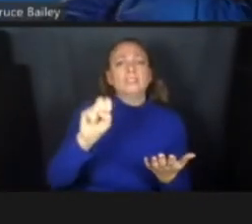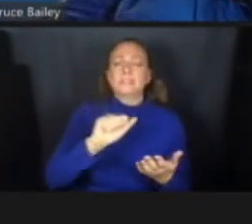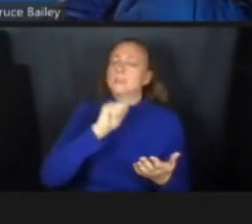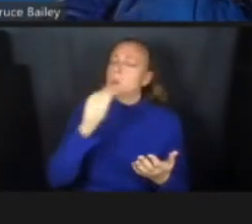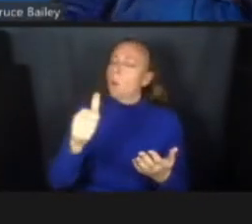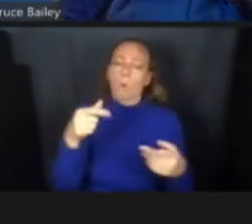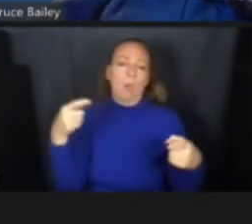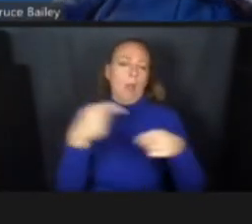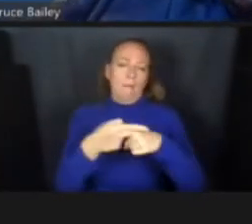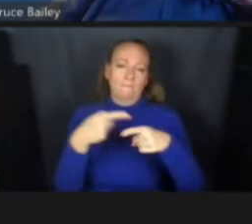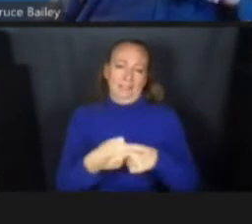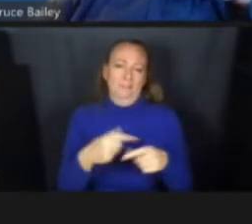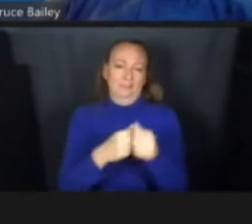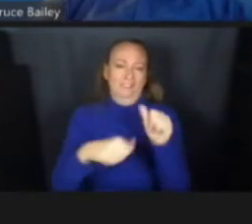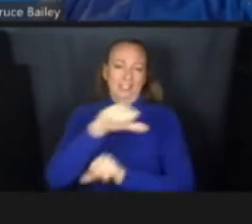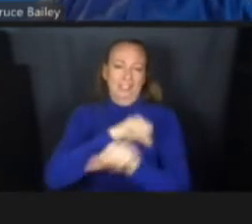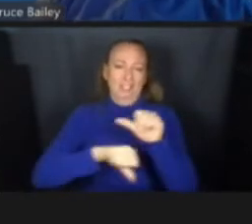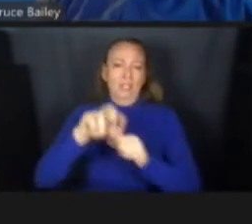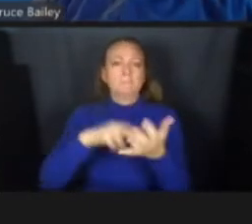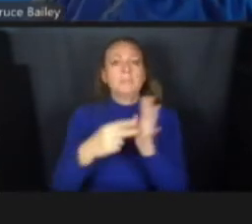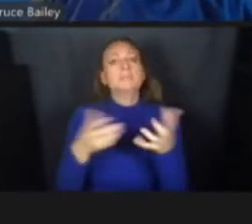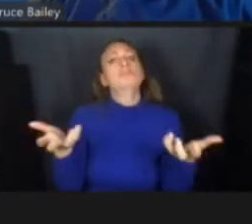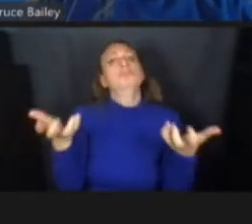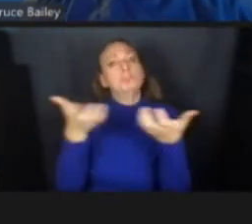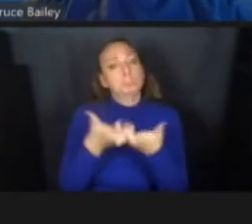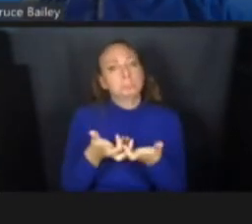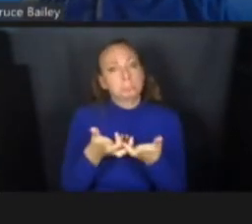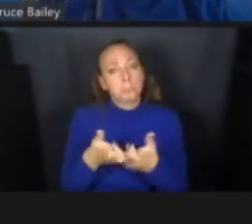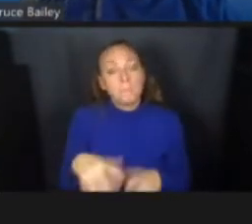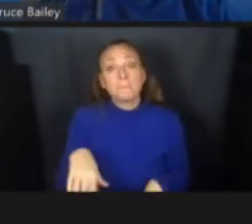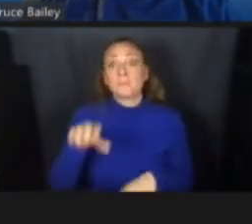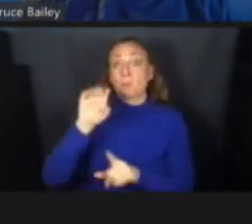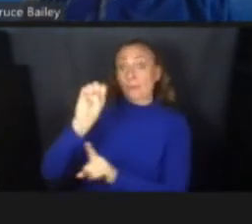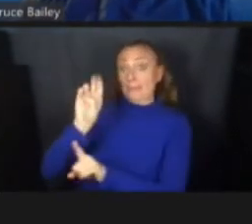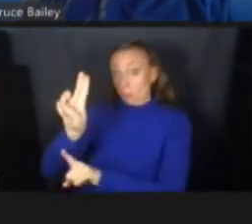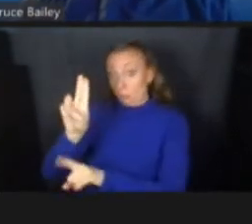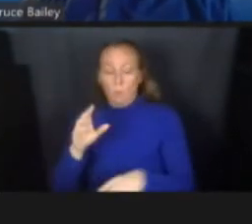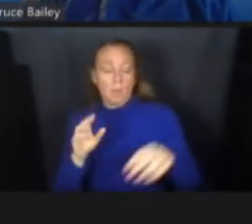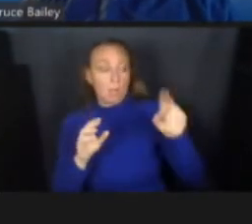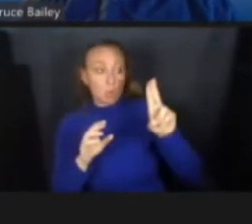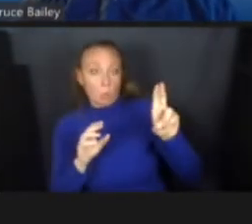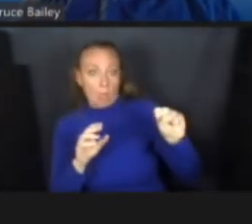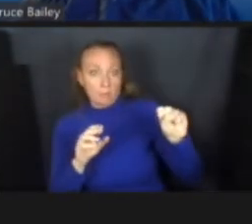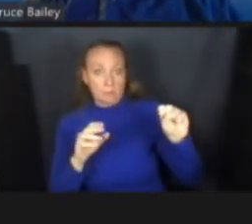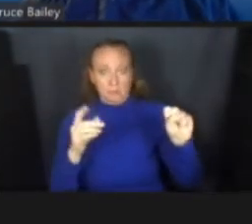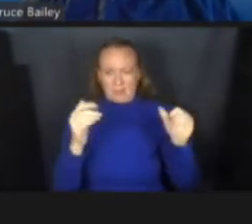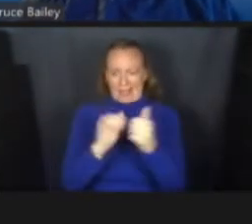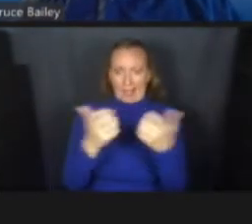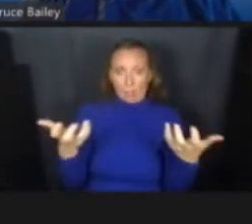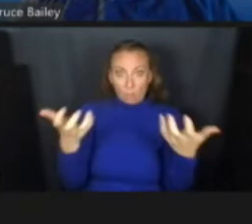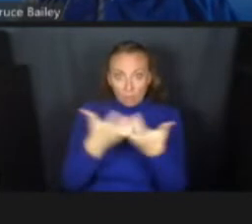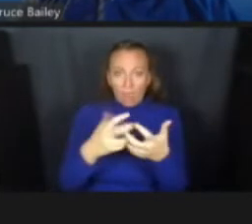So obviously to do that, the EU and the United States work closely together on language and wording.